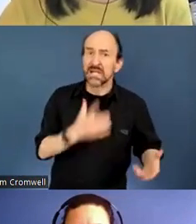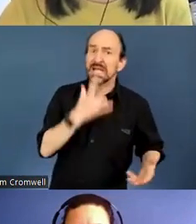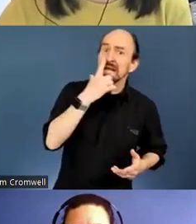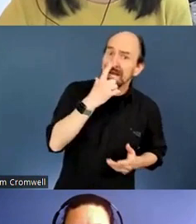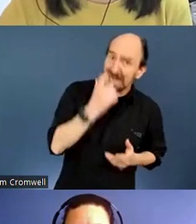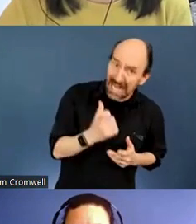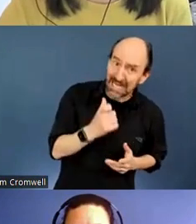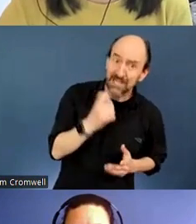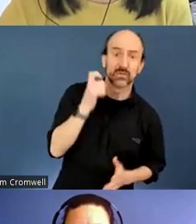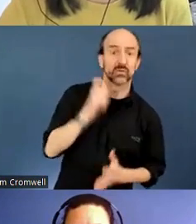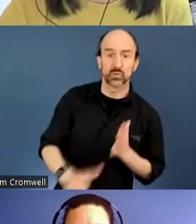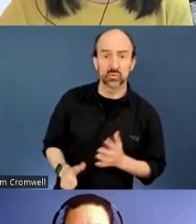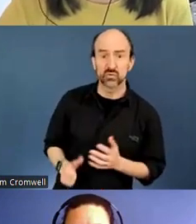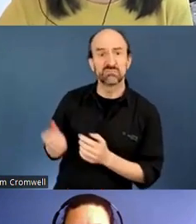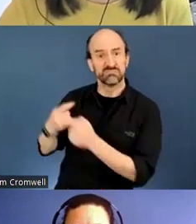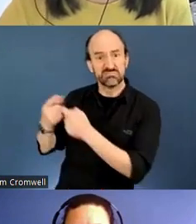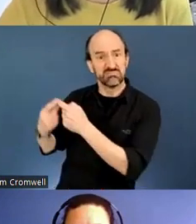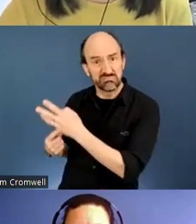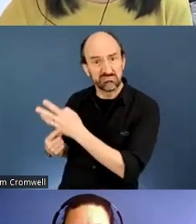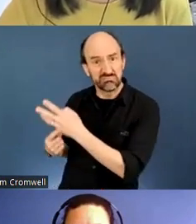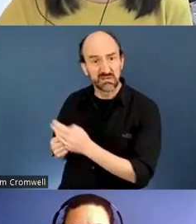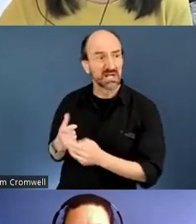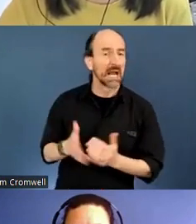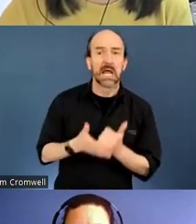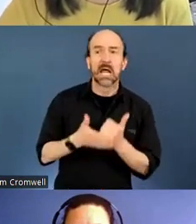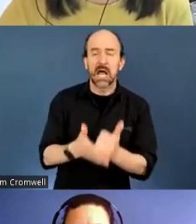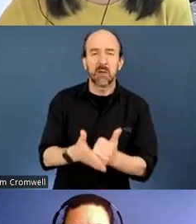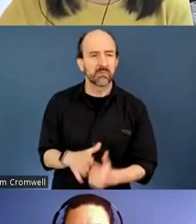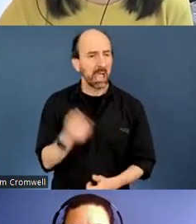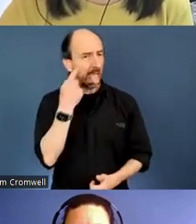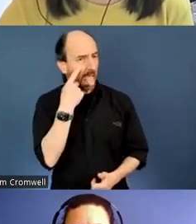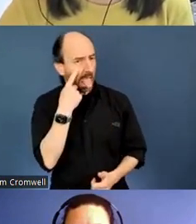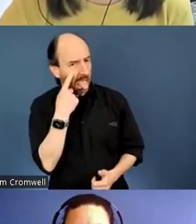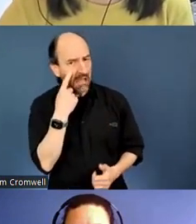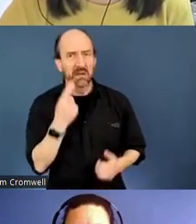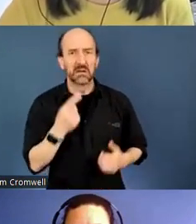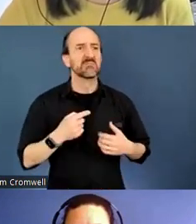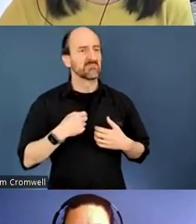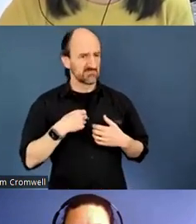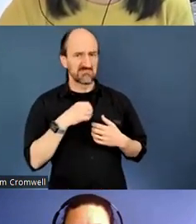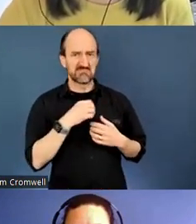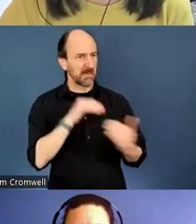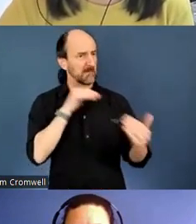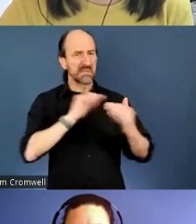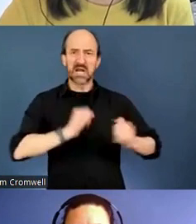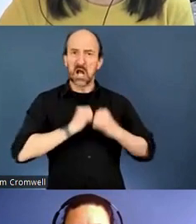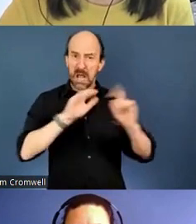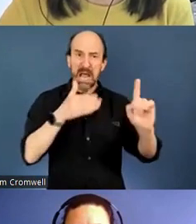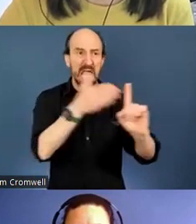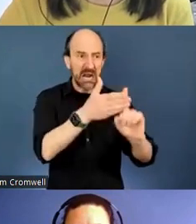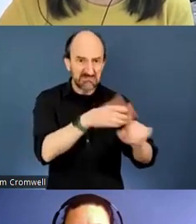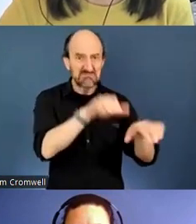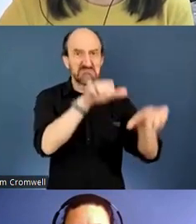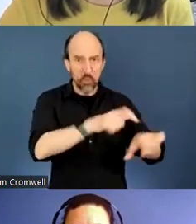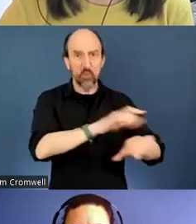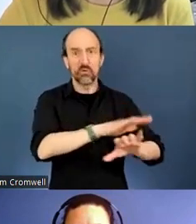help you gauge whether you are doing what you are saying you are doing and it can also help you determine whether your